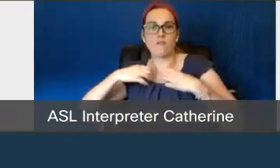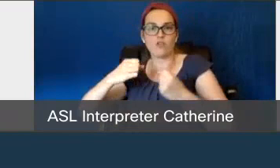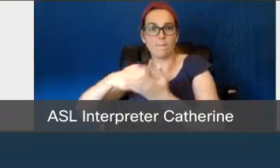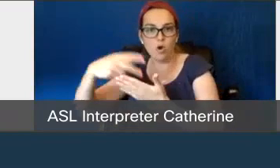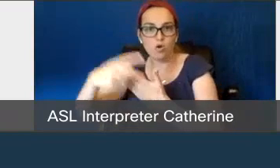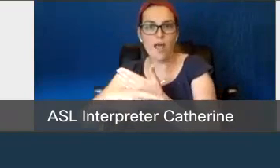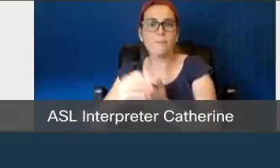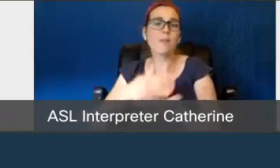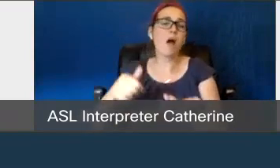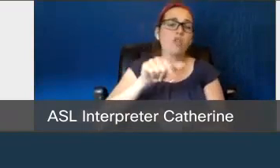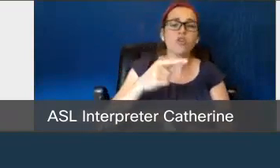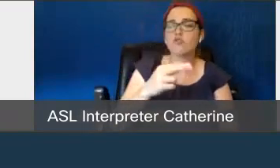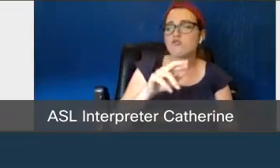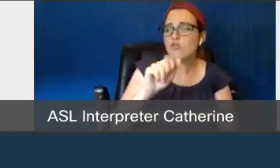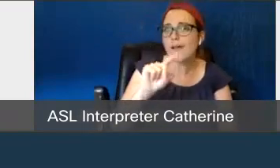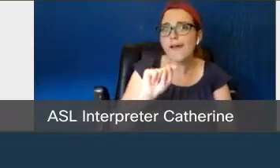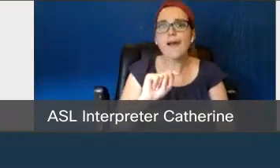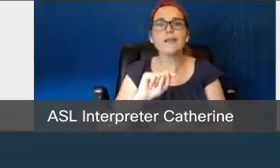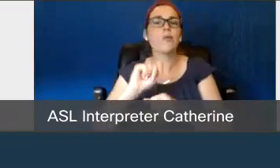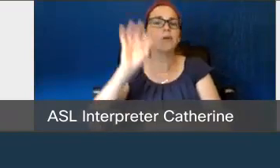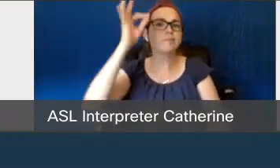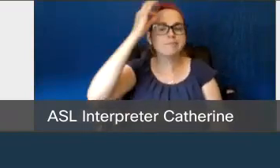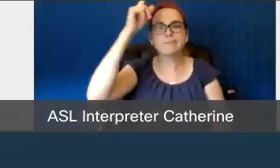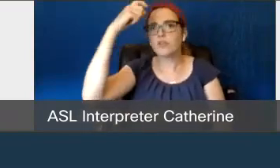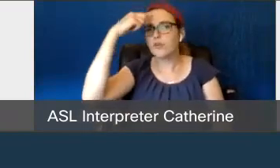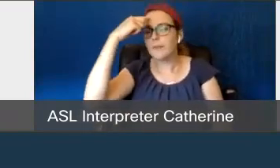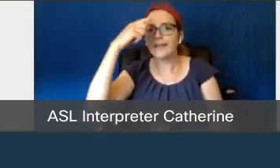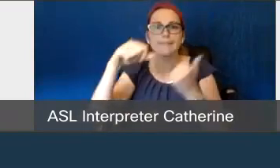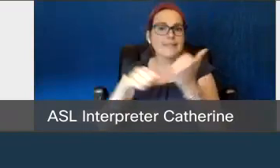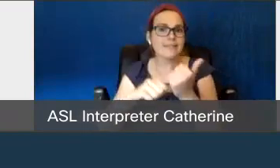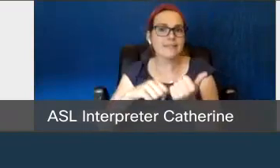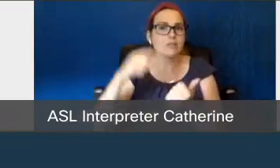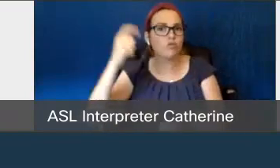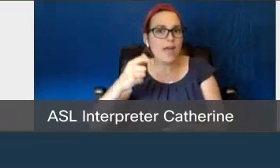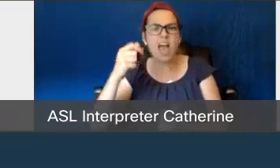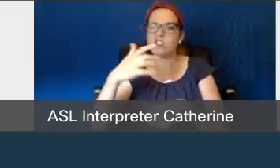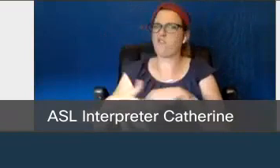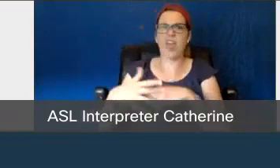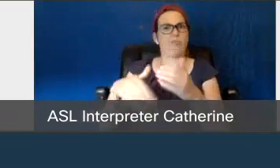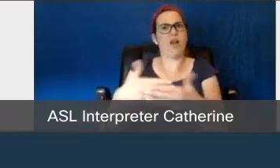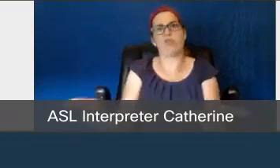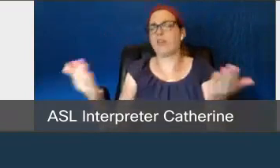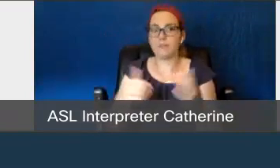assistance grants and state and federal so they're out there, your provided. The best thing and I have to say this that you